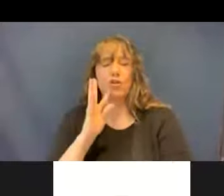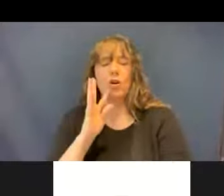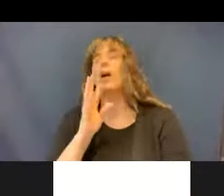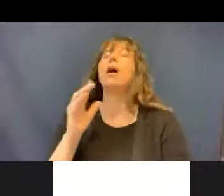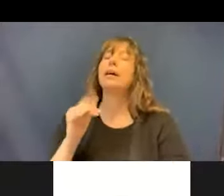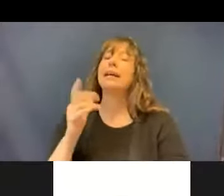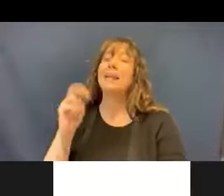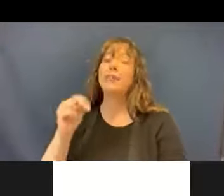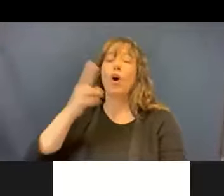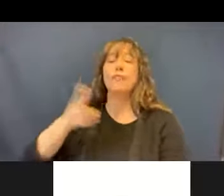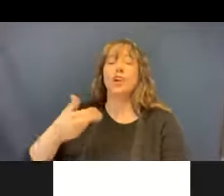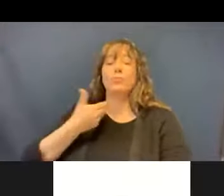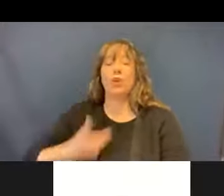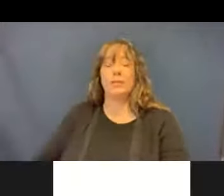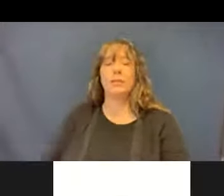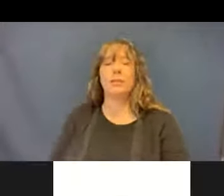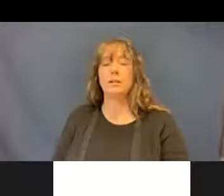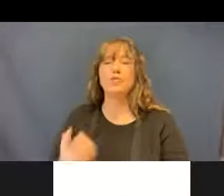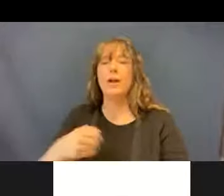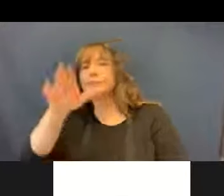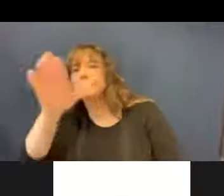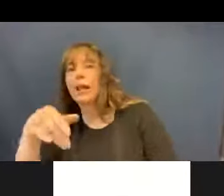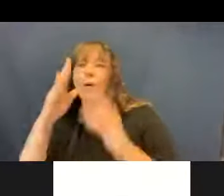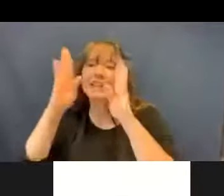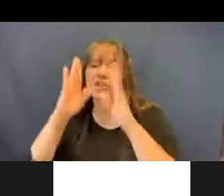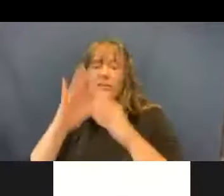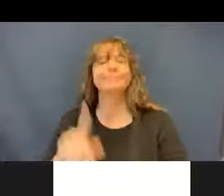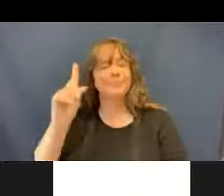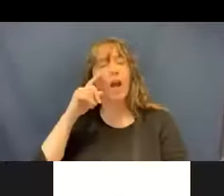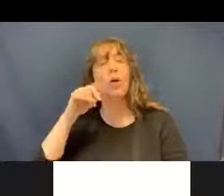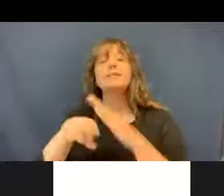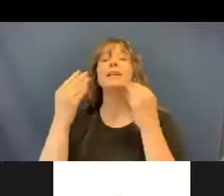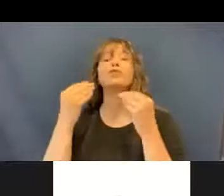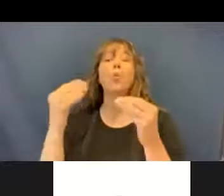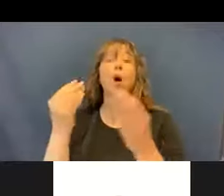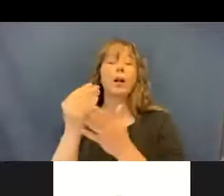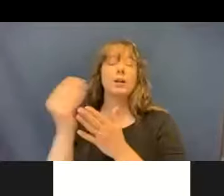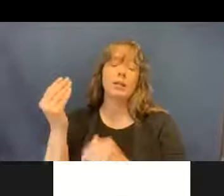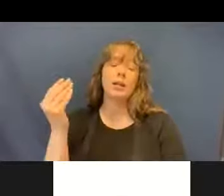hearing person, just getting our attention. I was in a store, and I was waiting in line